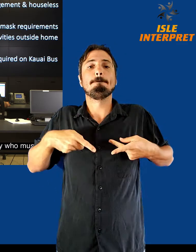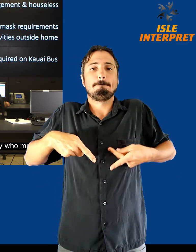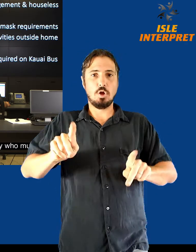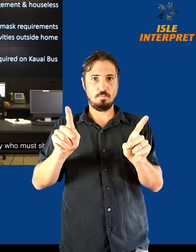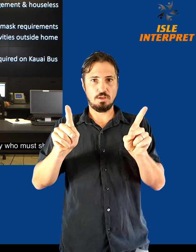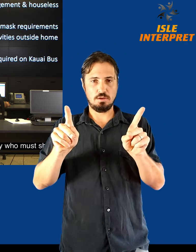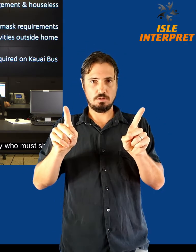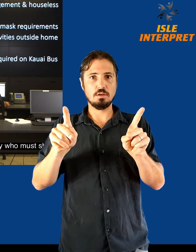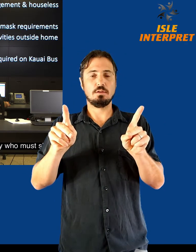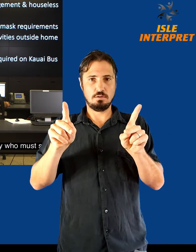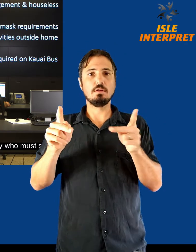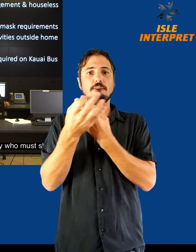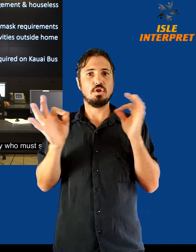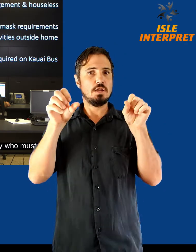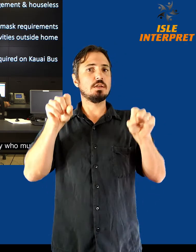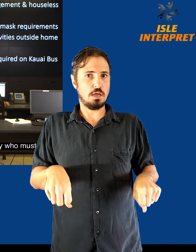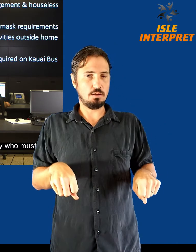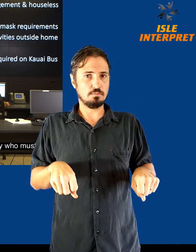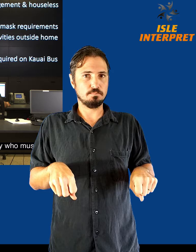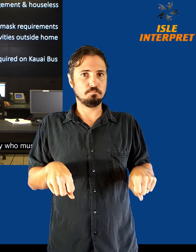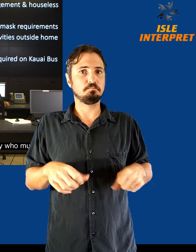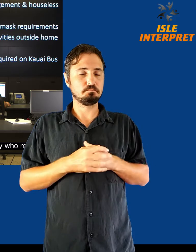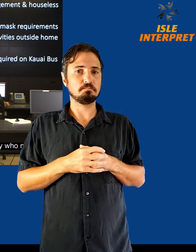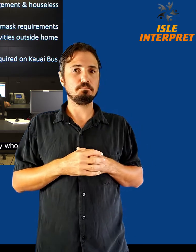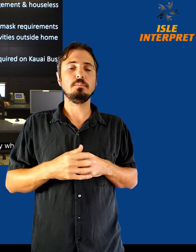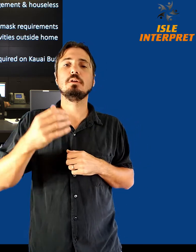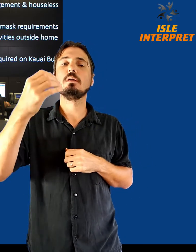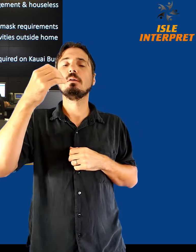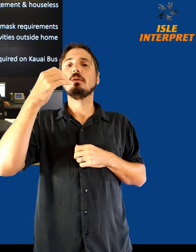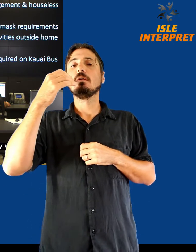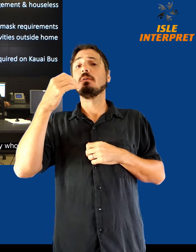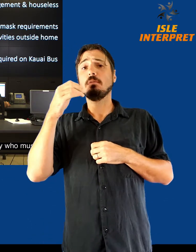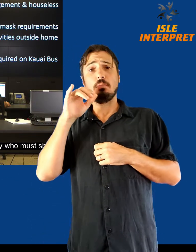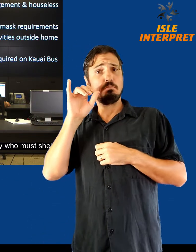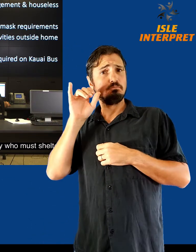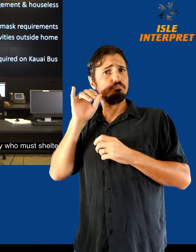This permitting system helps us to meet the needs of our houseless community who must shelter in place,